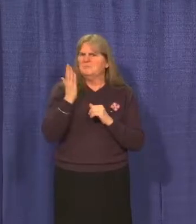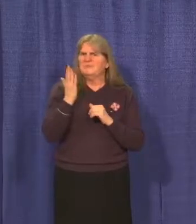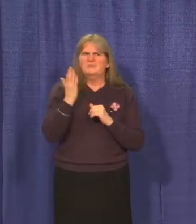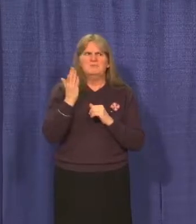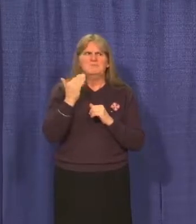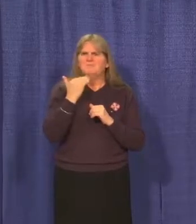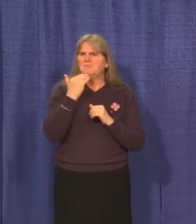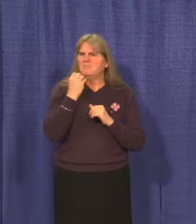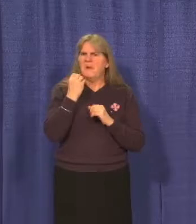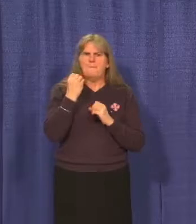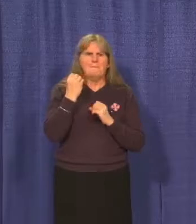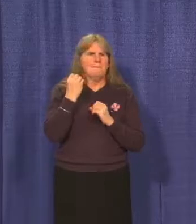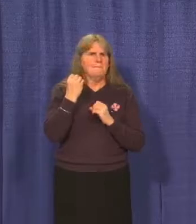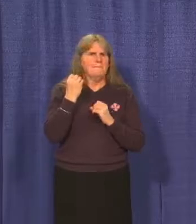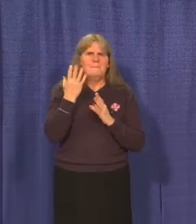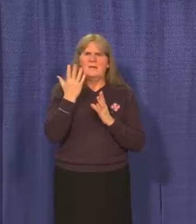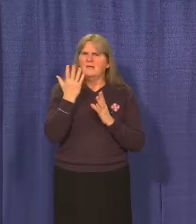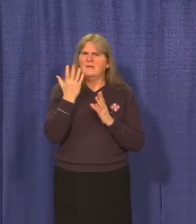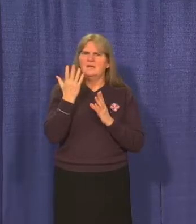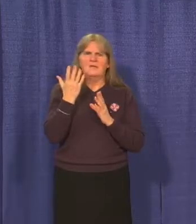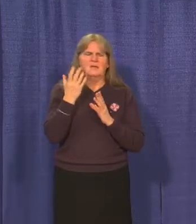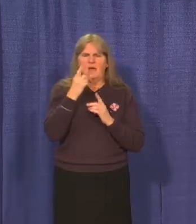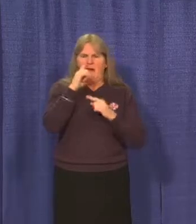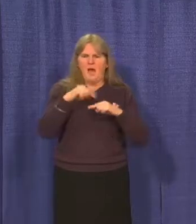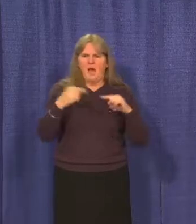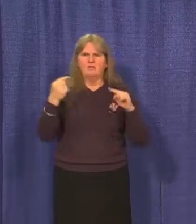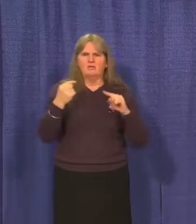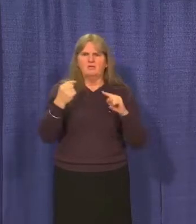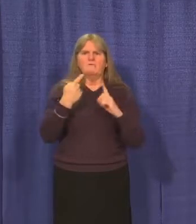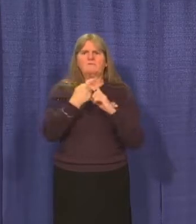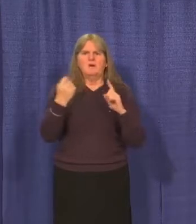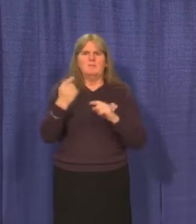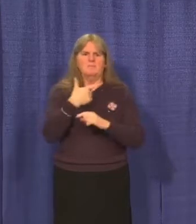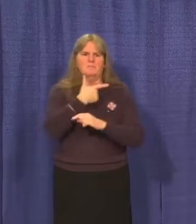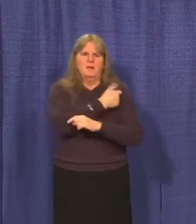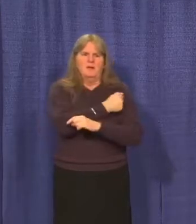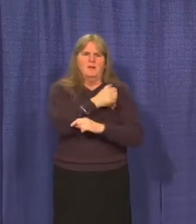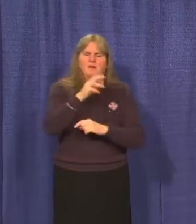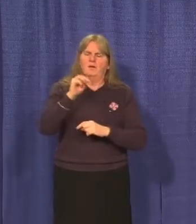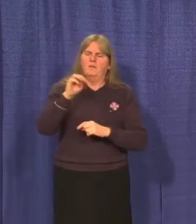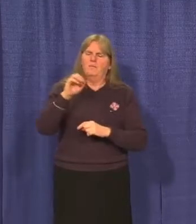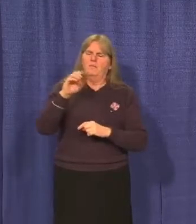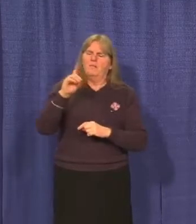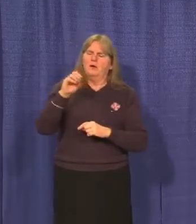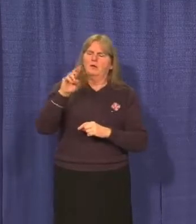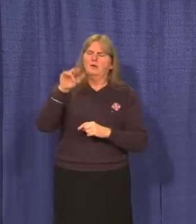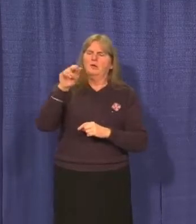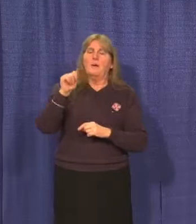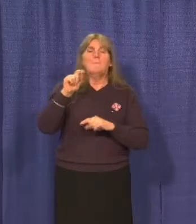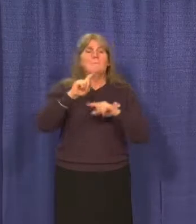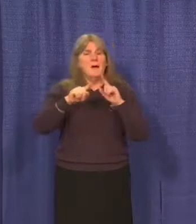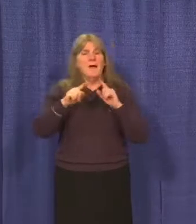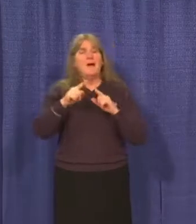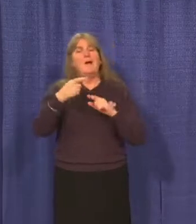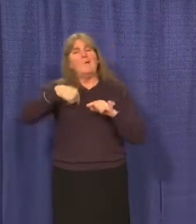to be rare with Moderna. But we know that that is always a risk with any vaccine, the